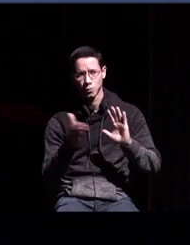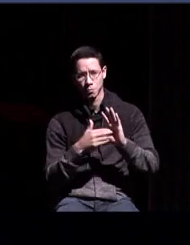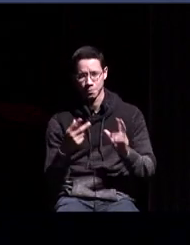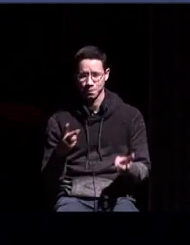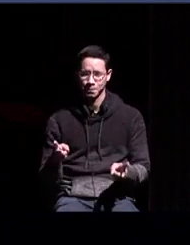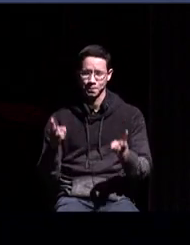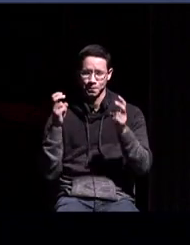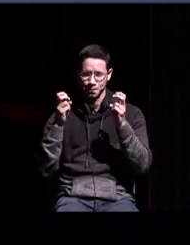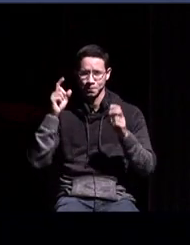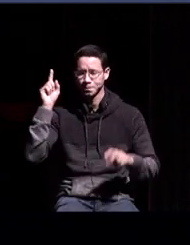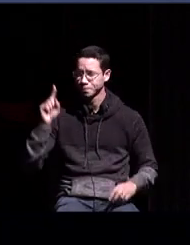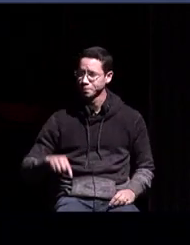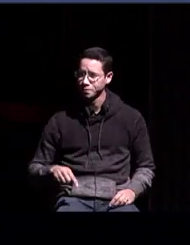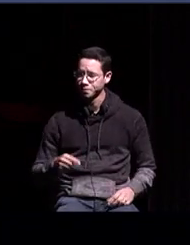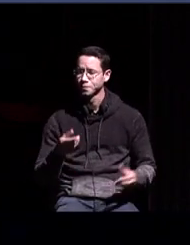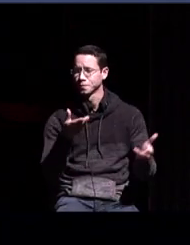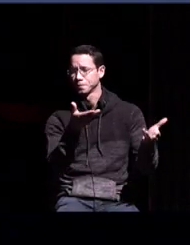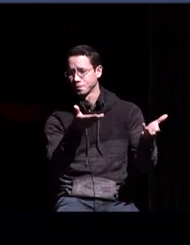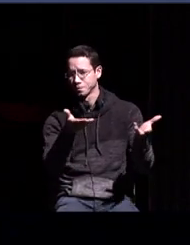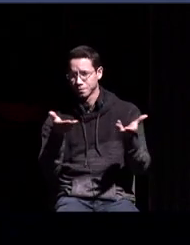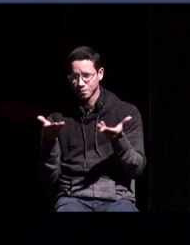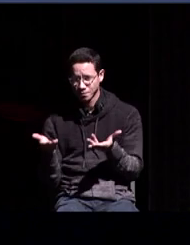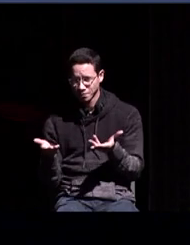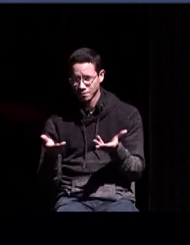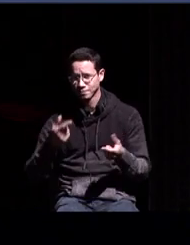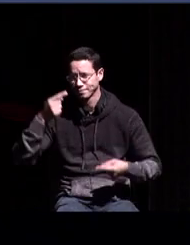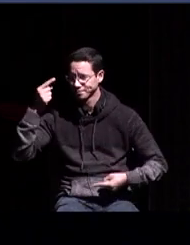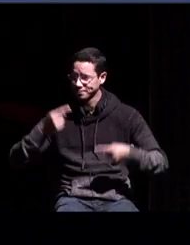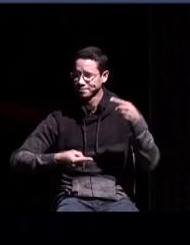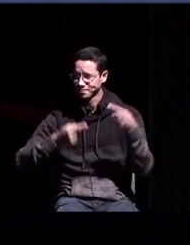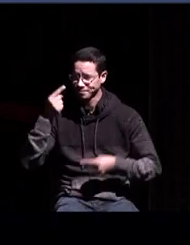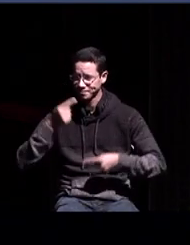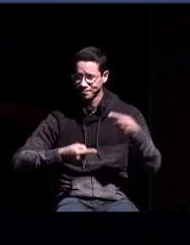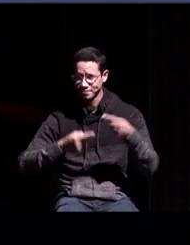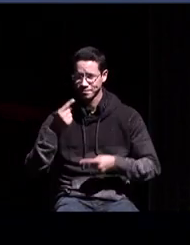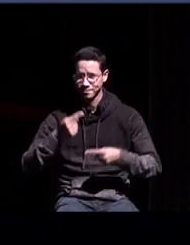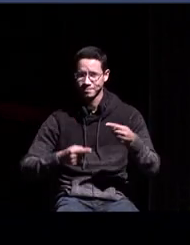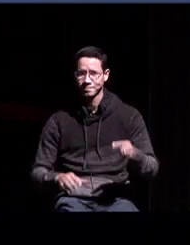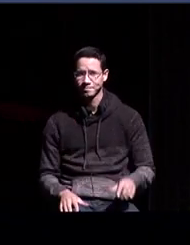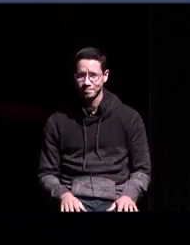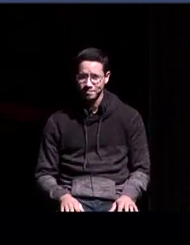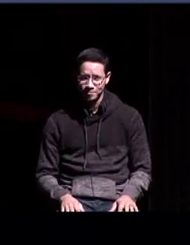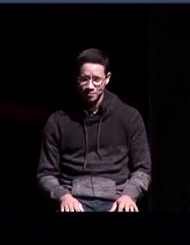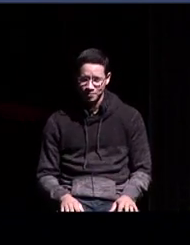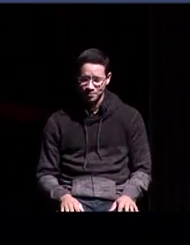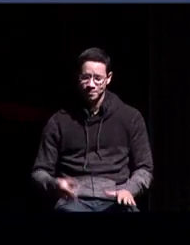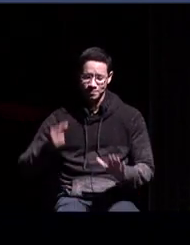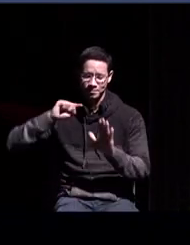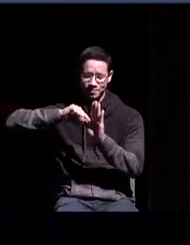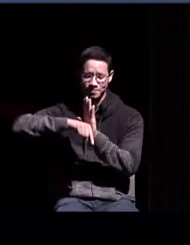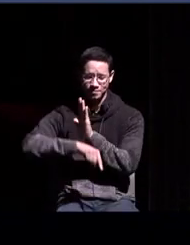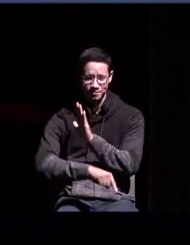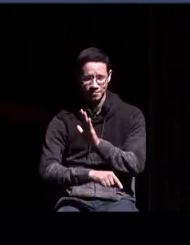this is an invitation for in-depth discussing our civilization problems.